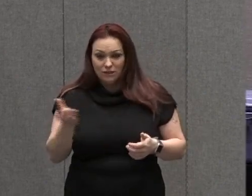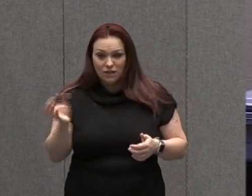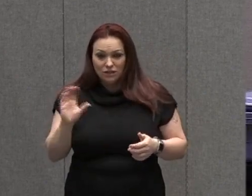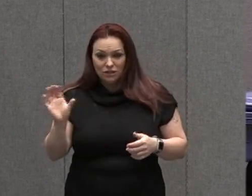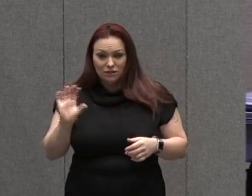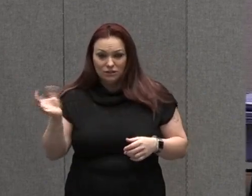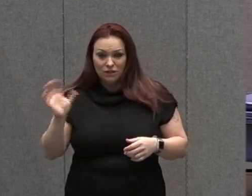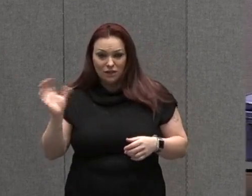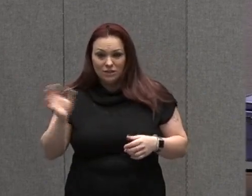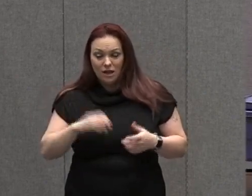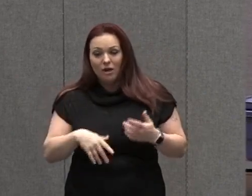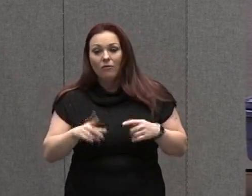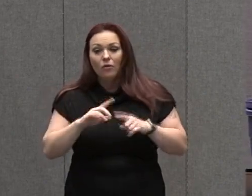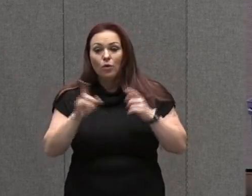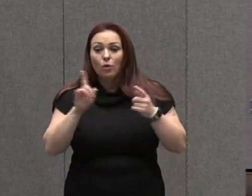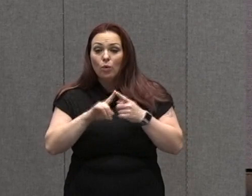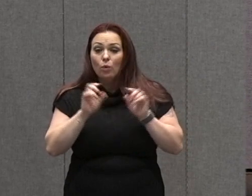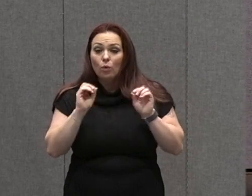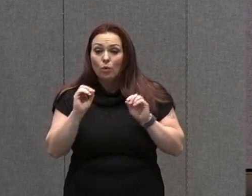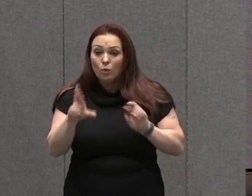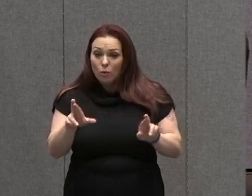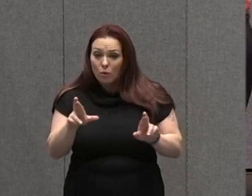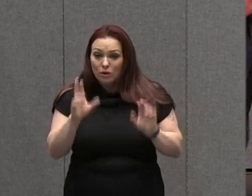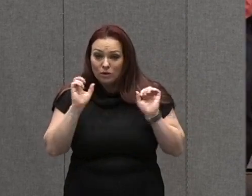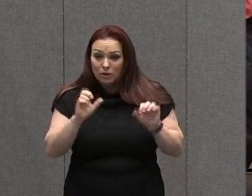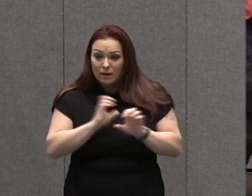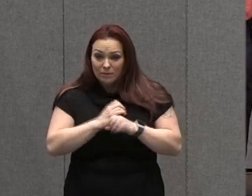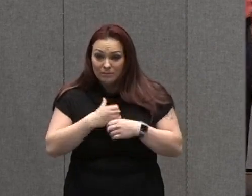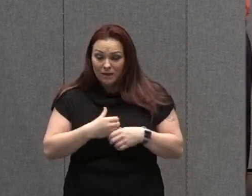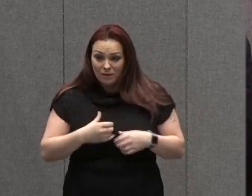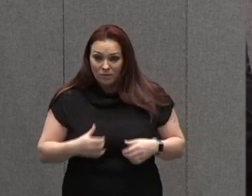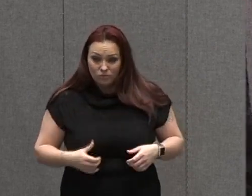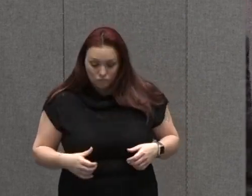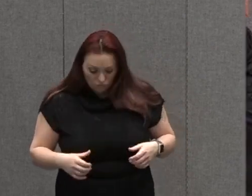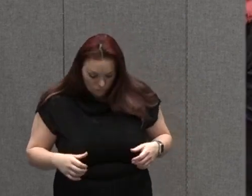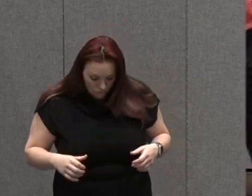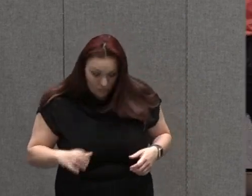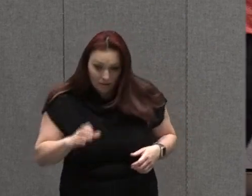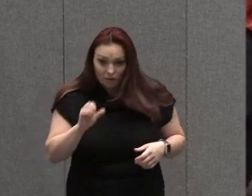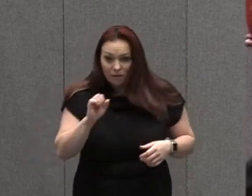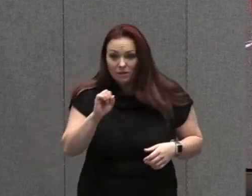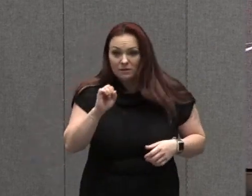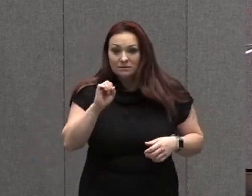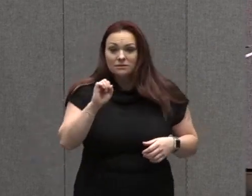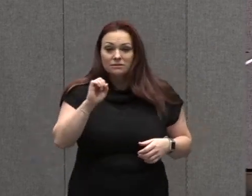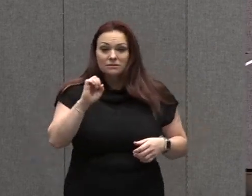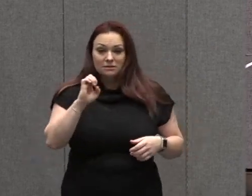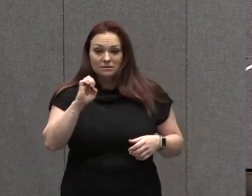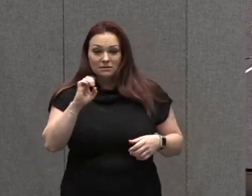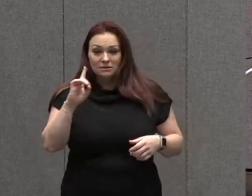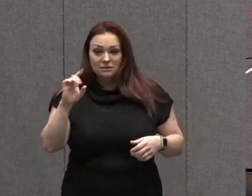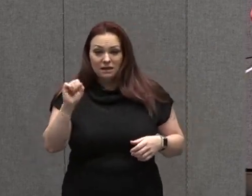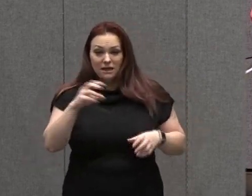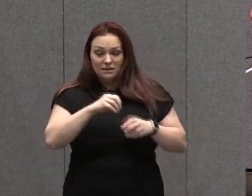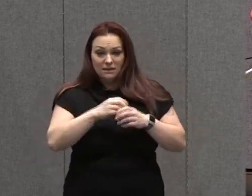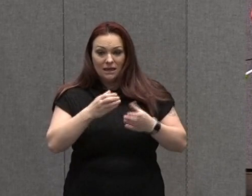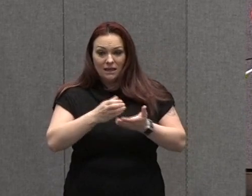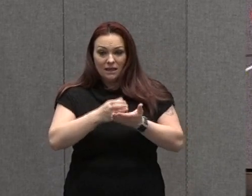or you could make a shaker sound put seeds in like a tin can and cover it. What about metal? Metal?